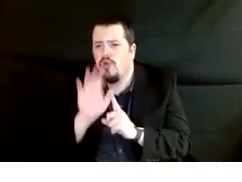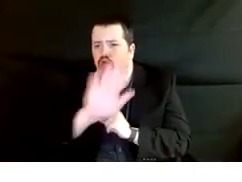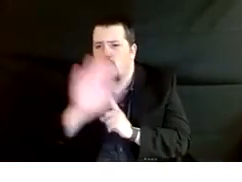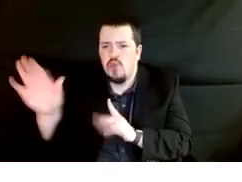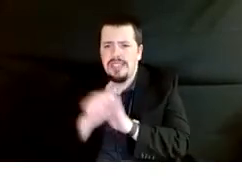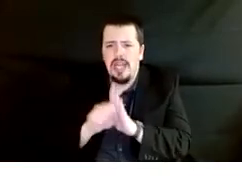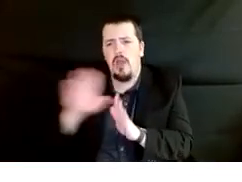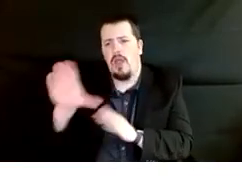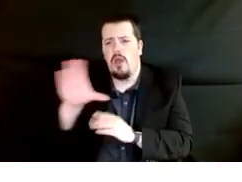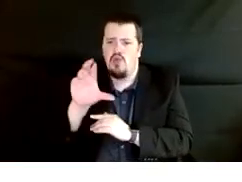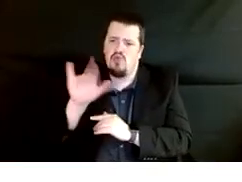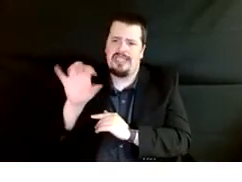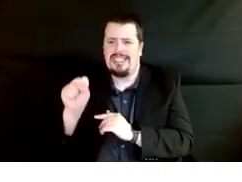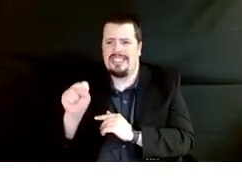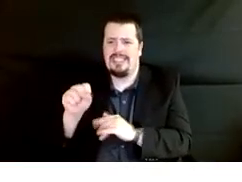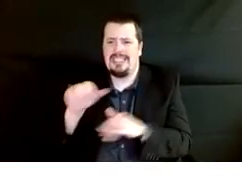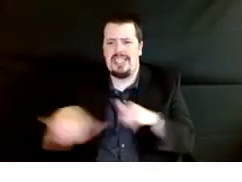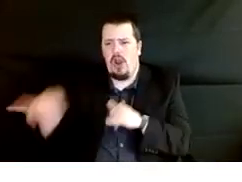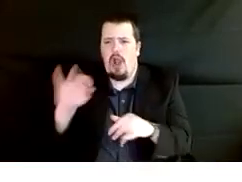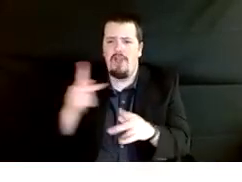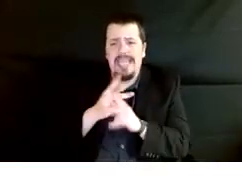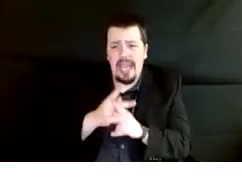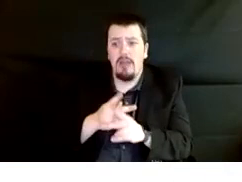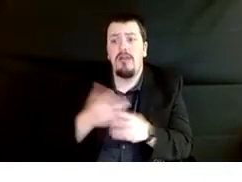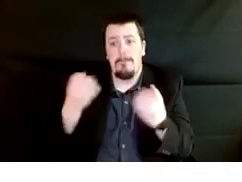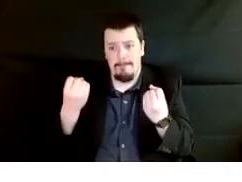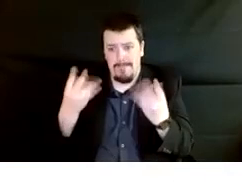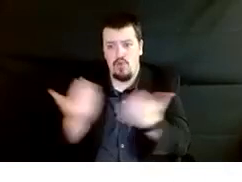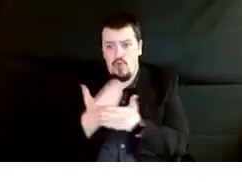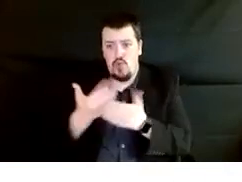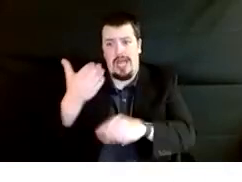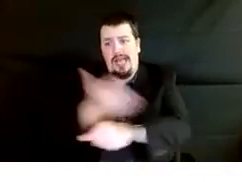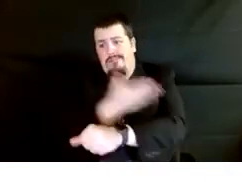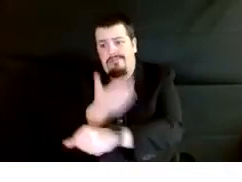care um there have been lots of updates that, that states have made which is good